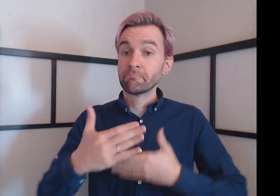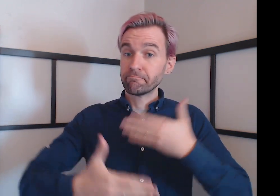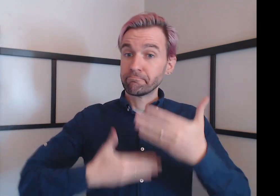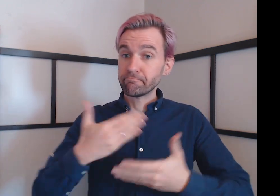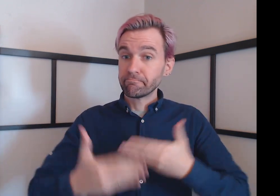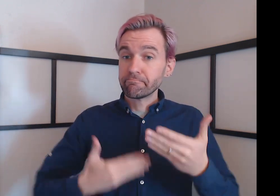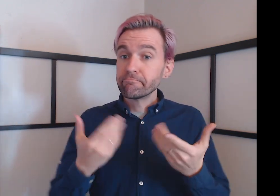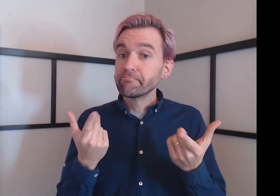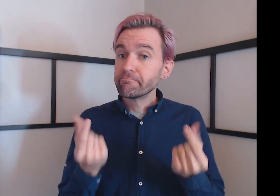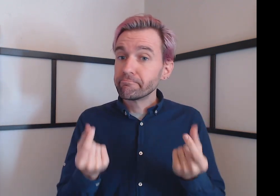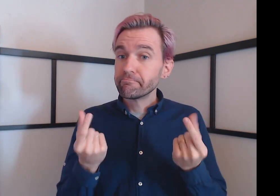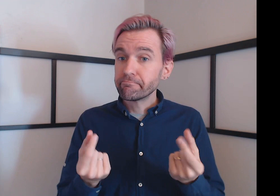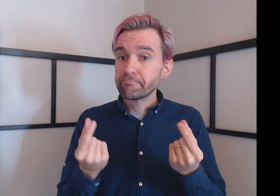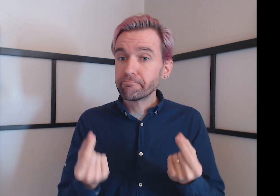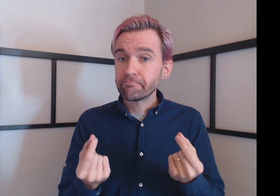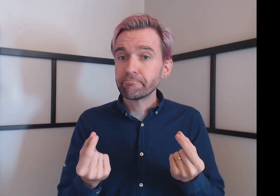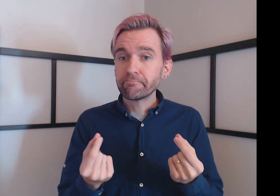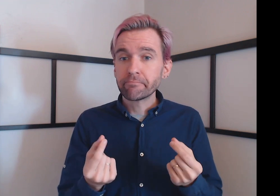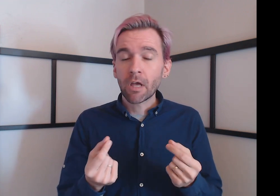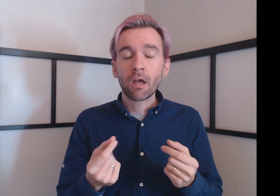The same is true of TSL.